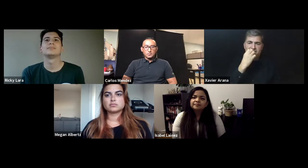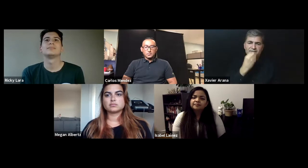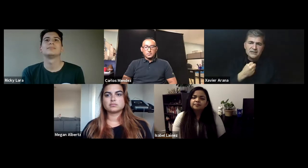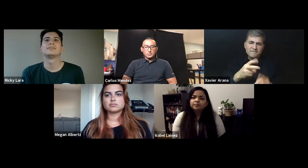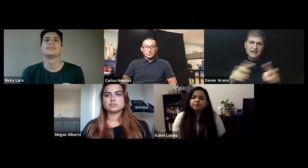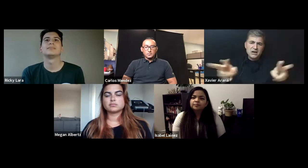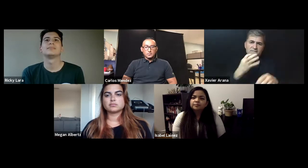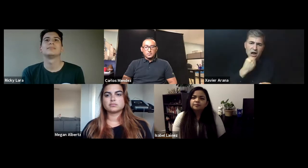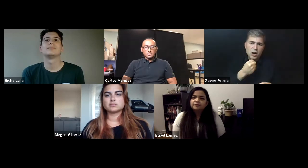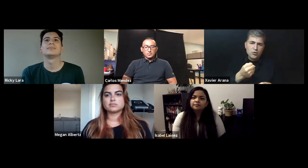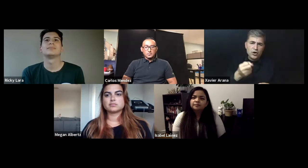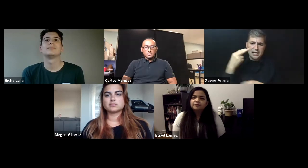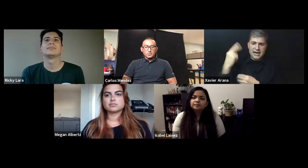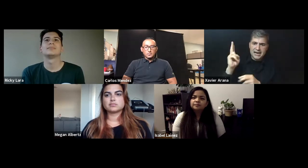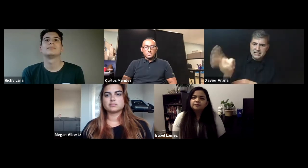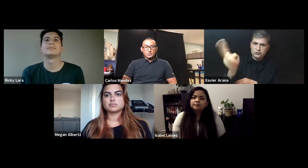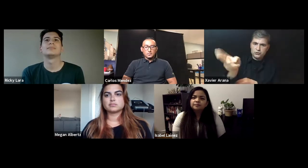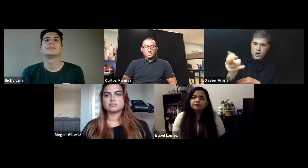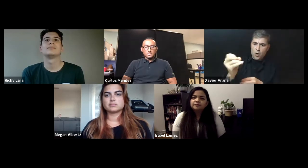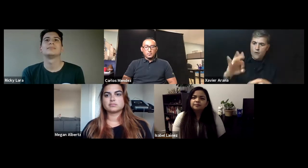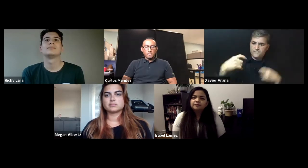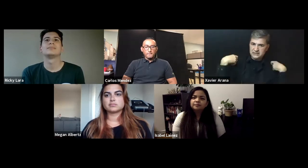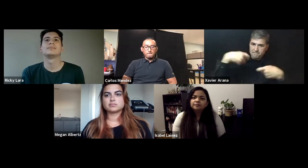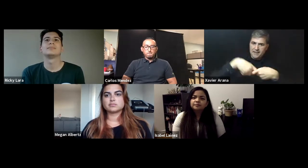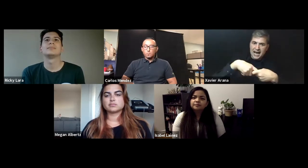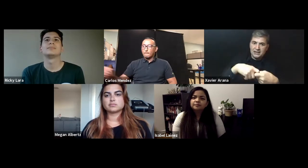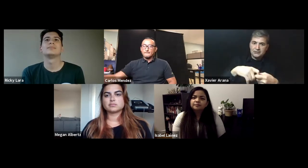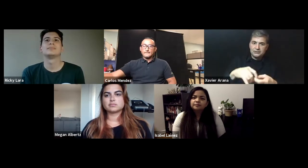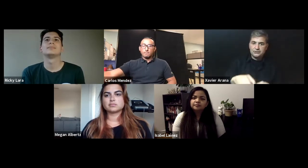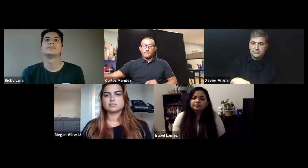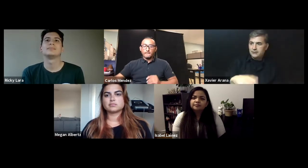I still have goals. I still cherish the history,